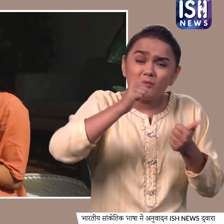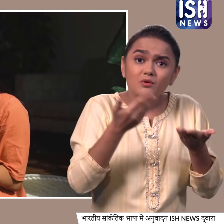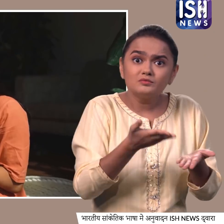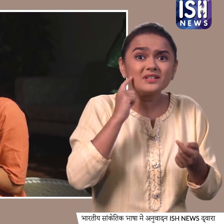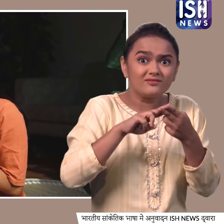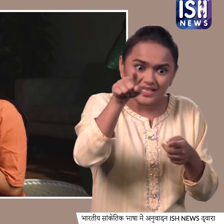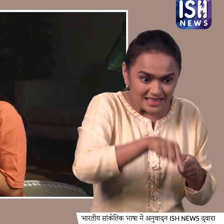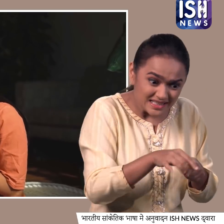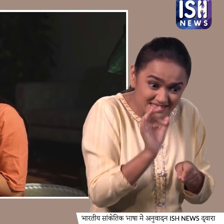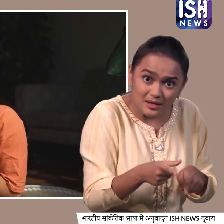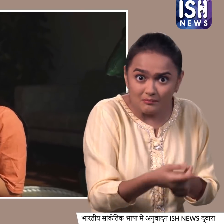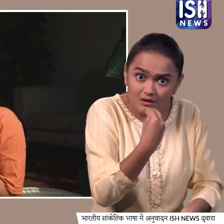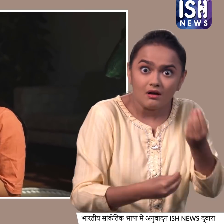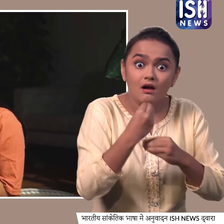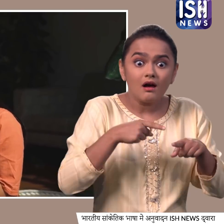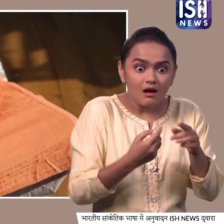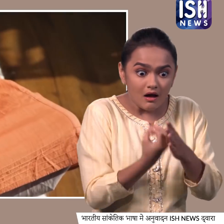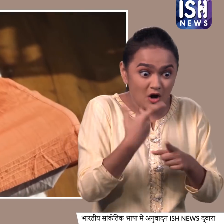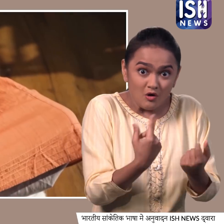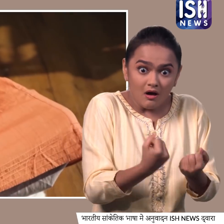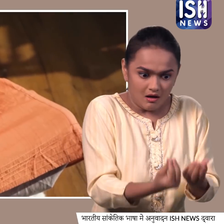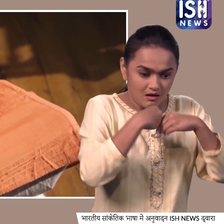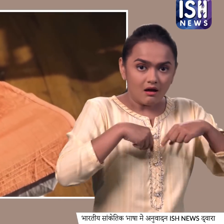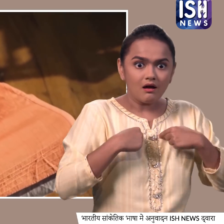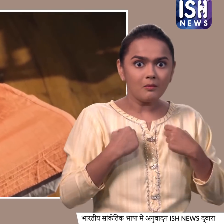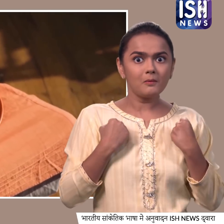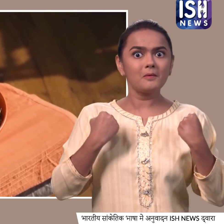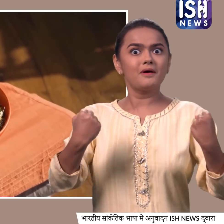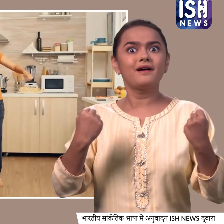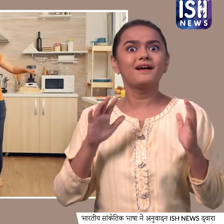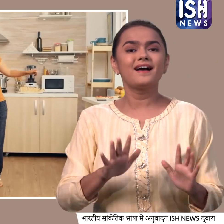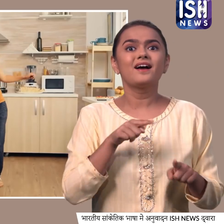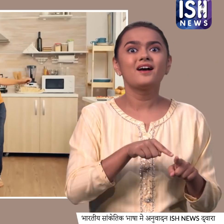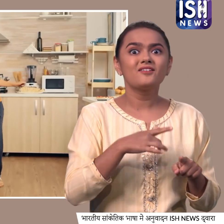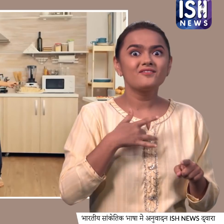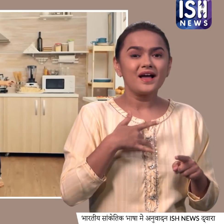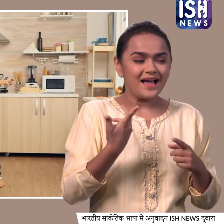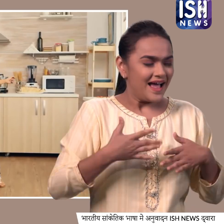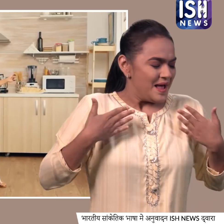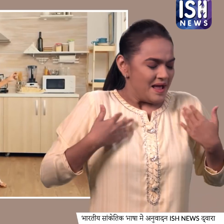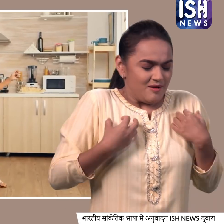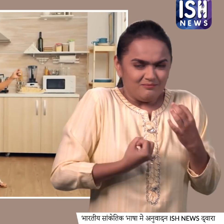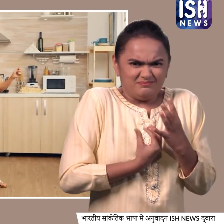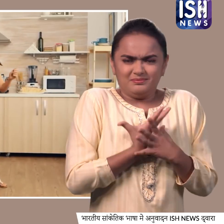And when you eat them, that same energy is transferred to you It fills you with energy